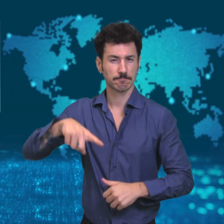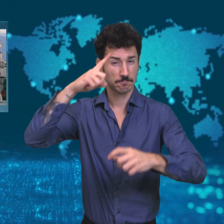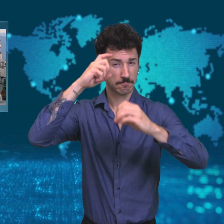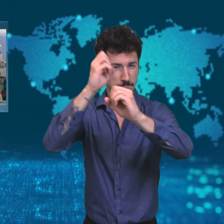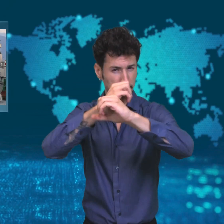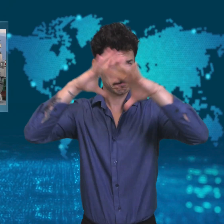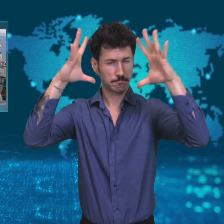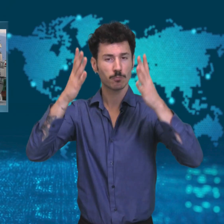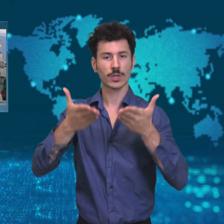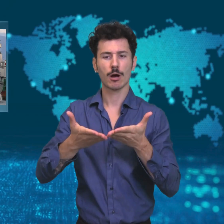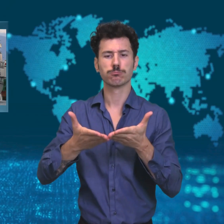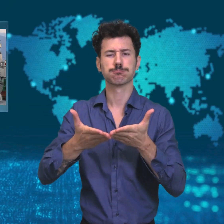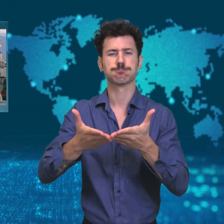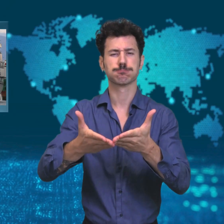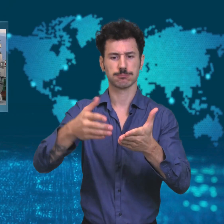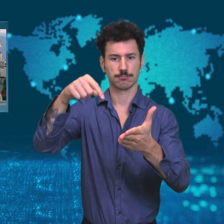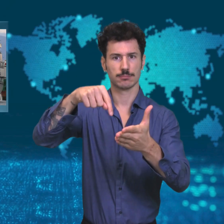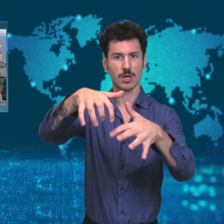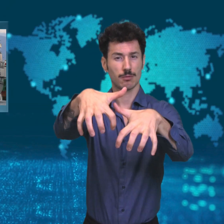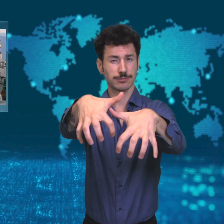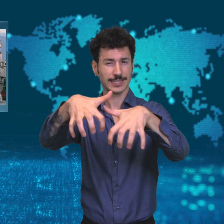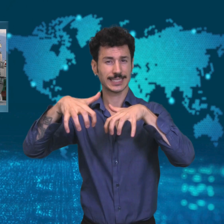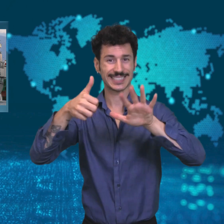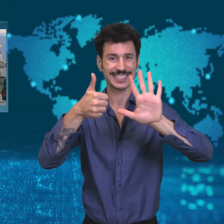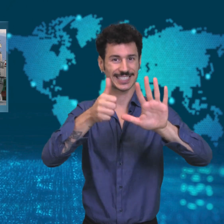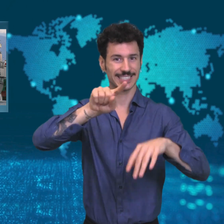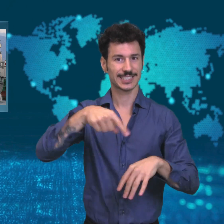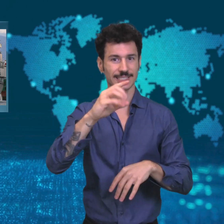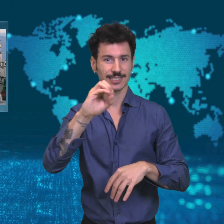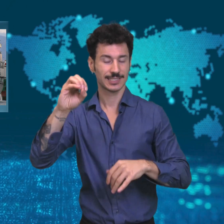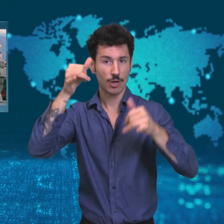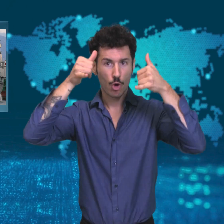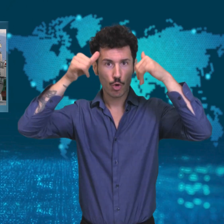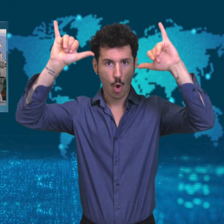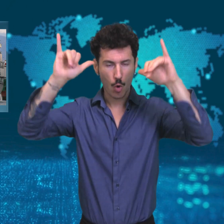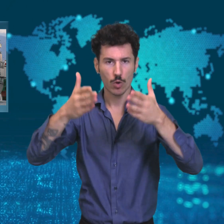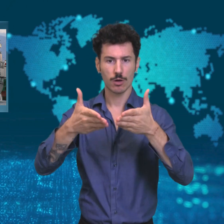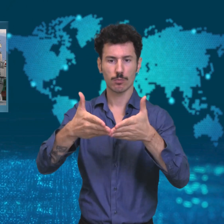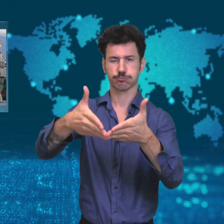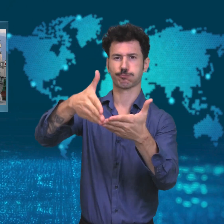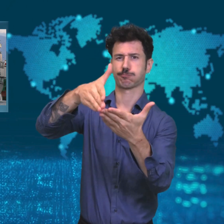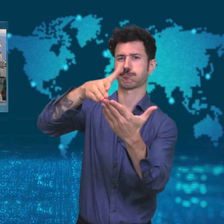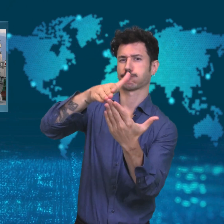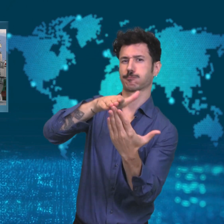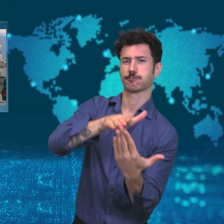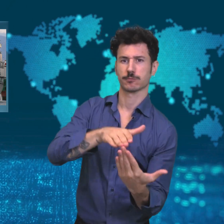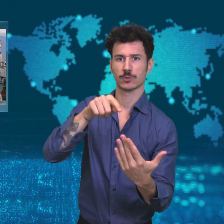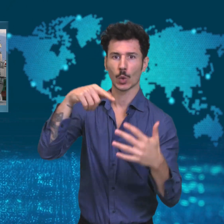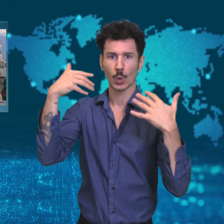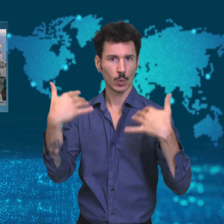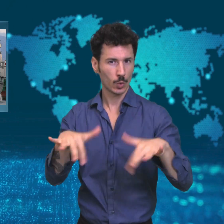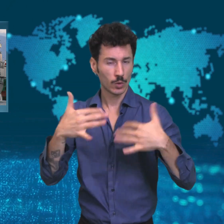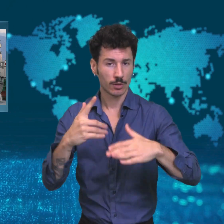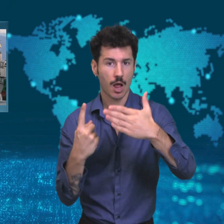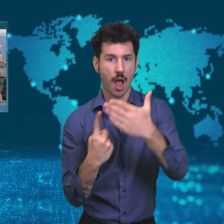[Alessio]: Can you imagine if a ship carrying 6,000 cows flipped over?